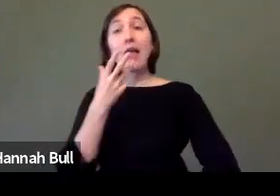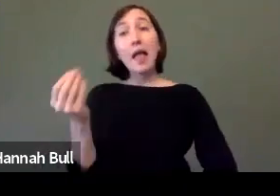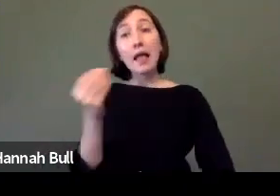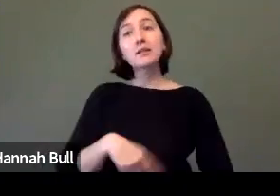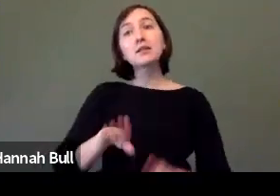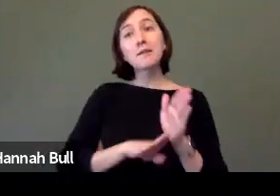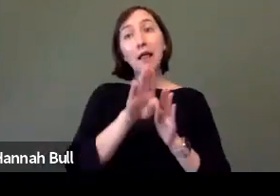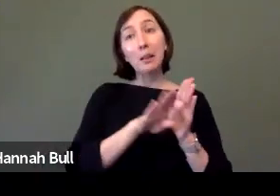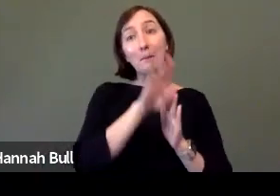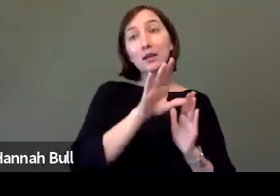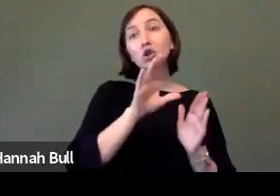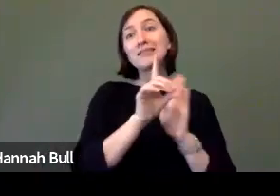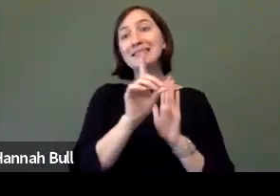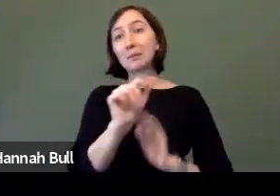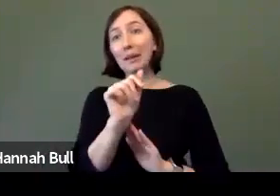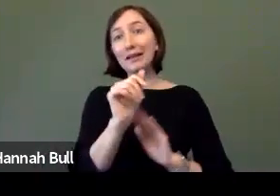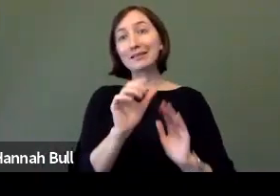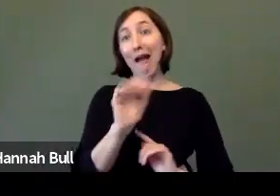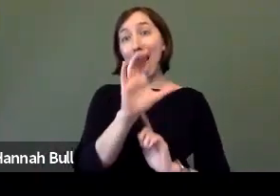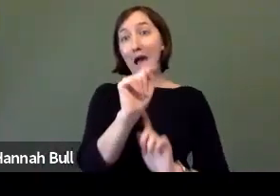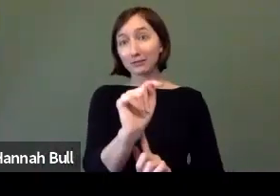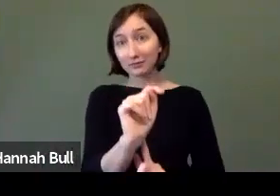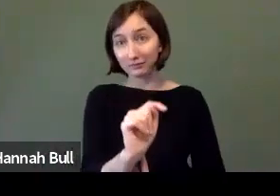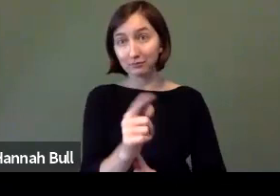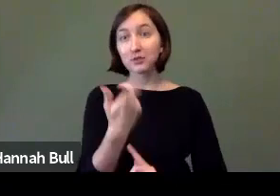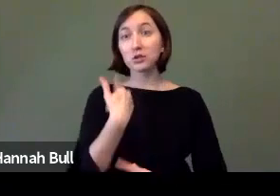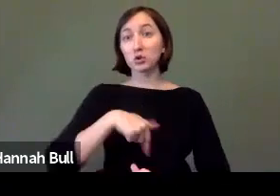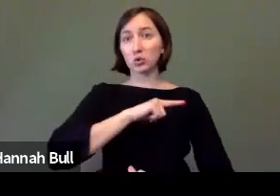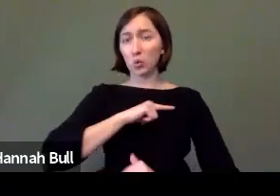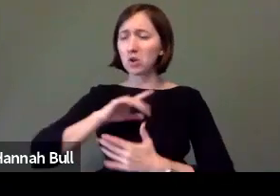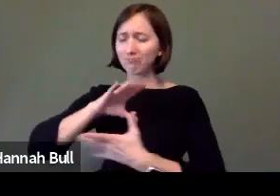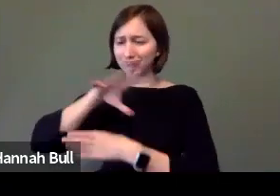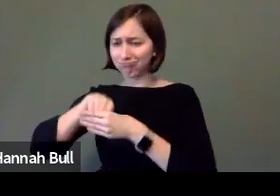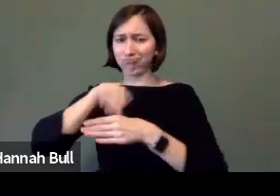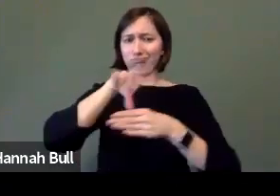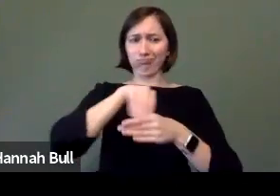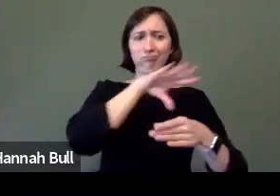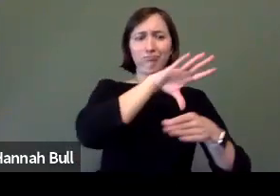We are all charged to do different areas of work to support people with intellectual